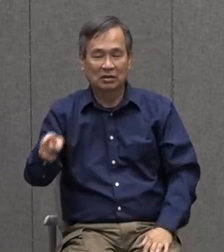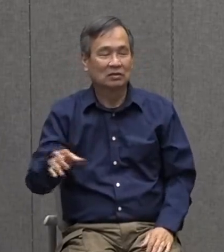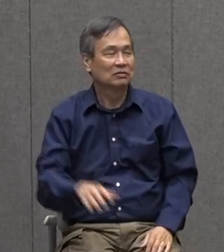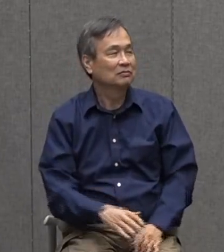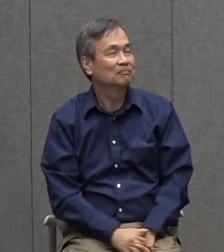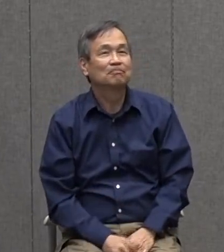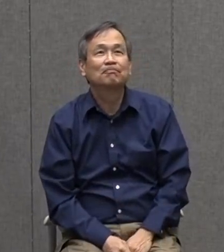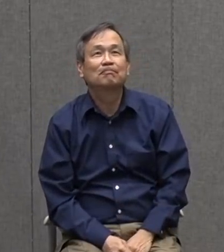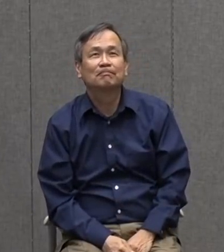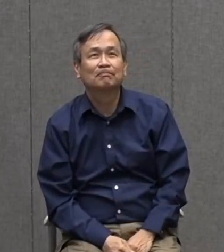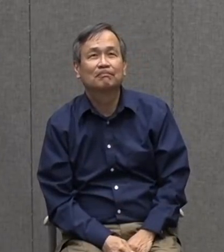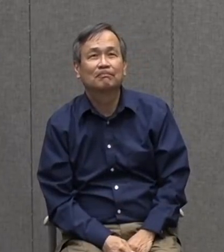on the game board and circle it.